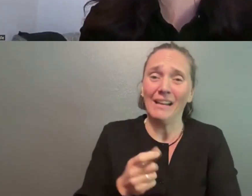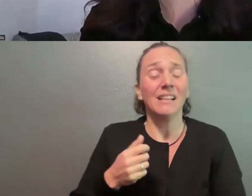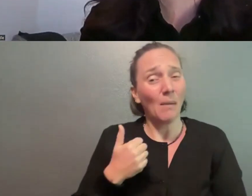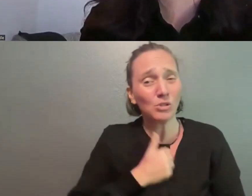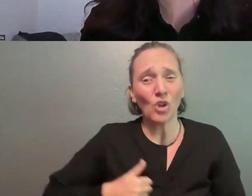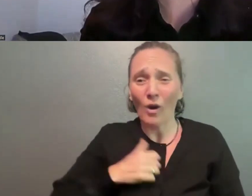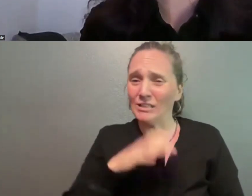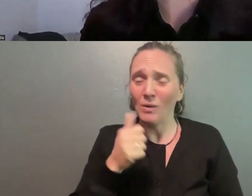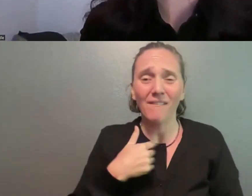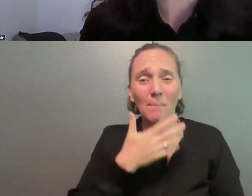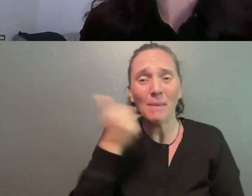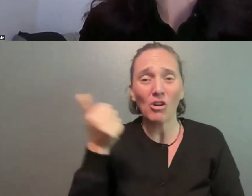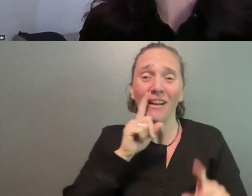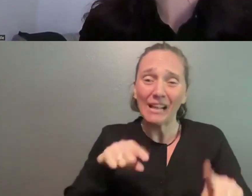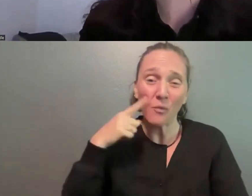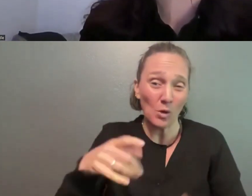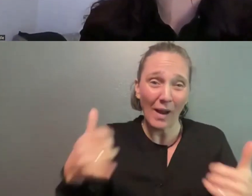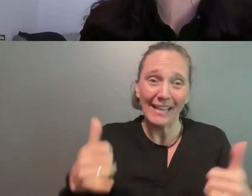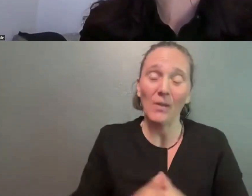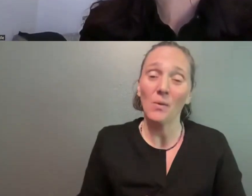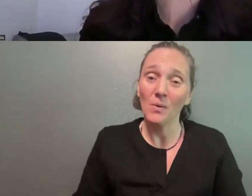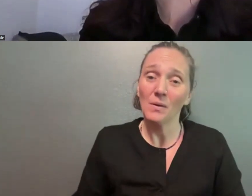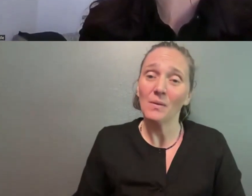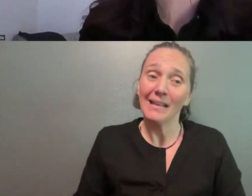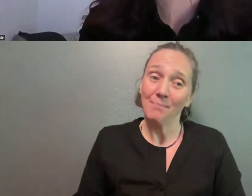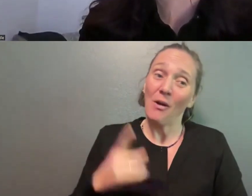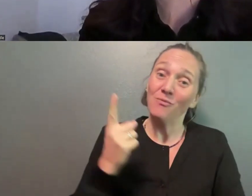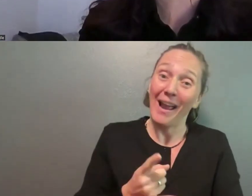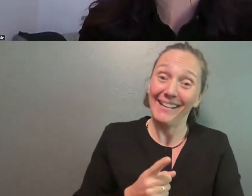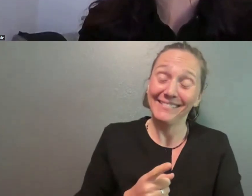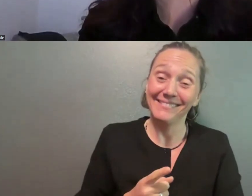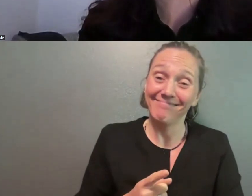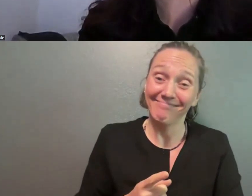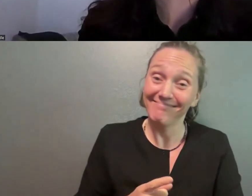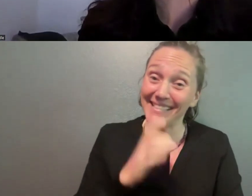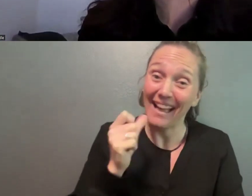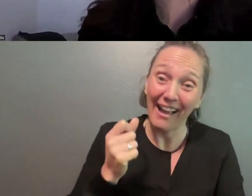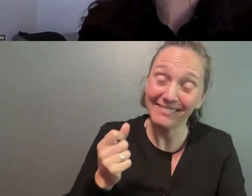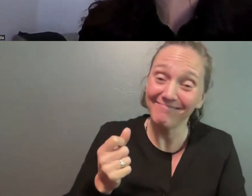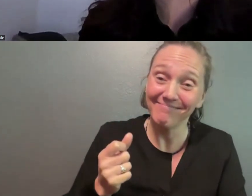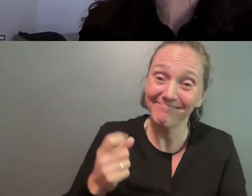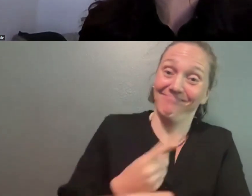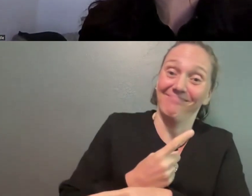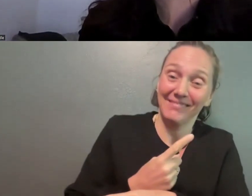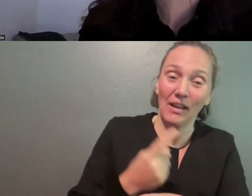It, it's, it is woefully inaccurate when it comes to that.